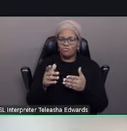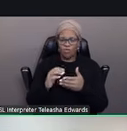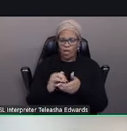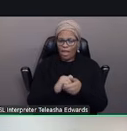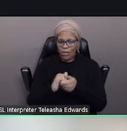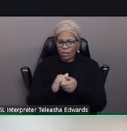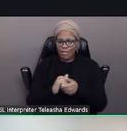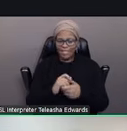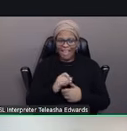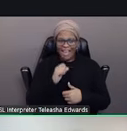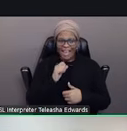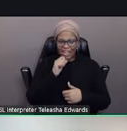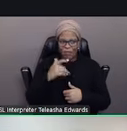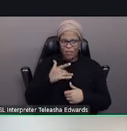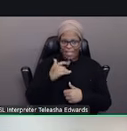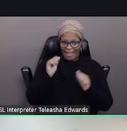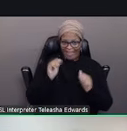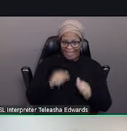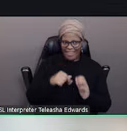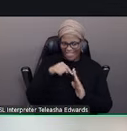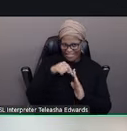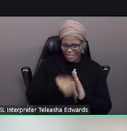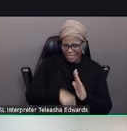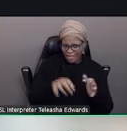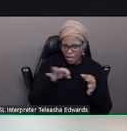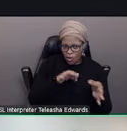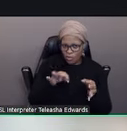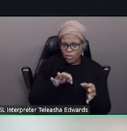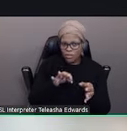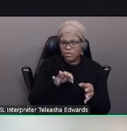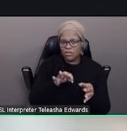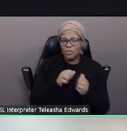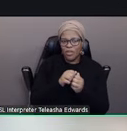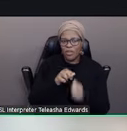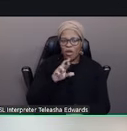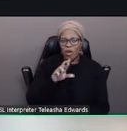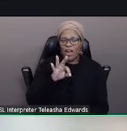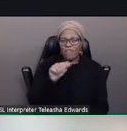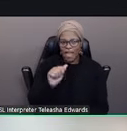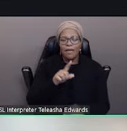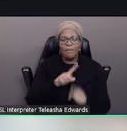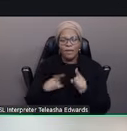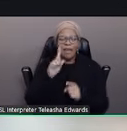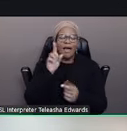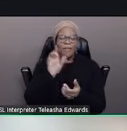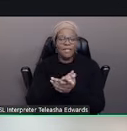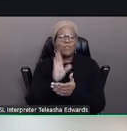the details of the RFA in that regard but I do believe that we'll be clear about the expectations